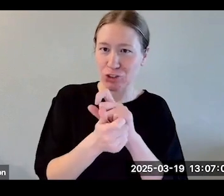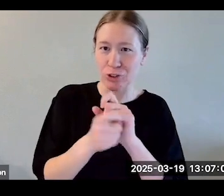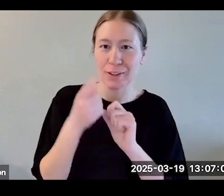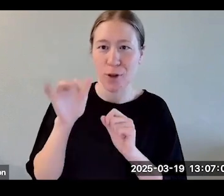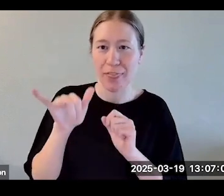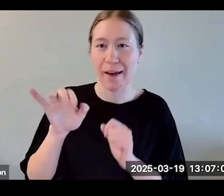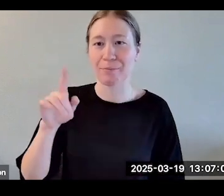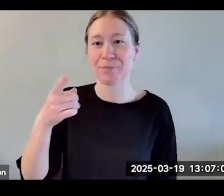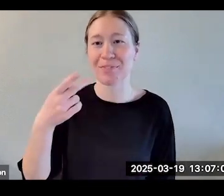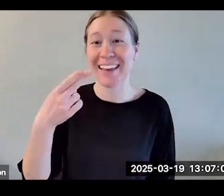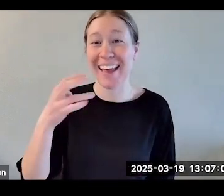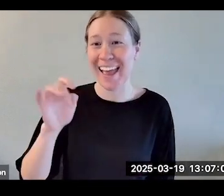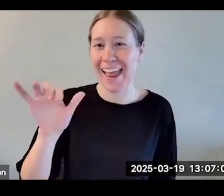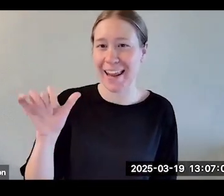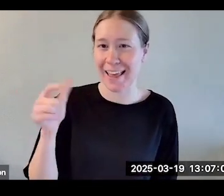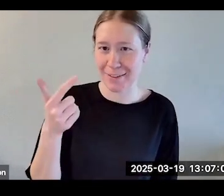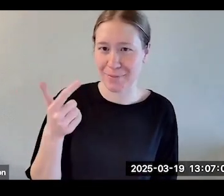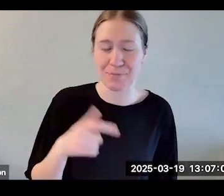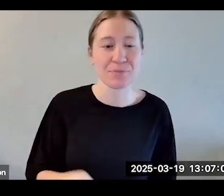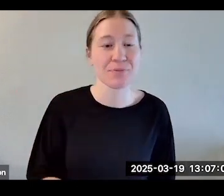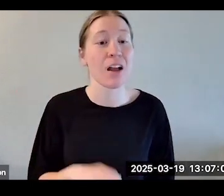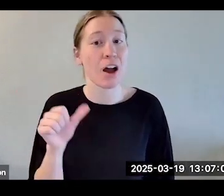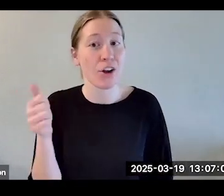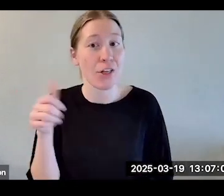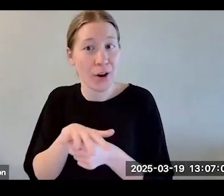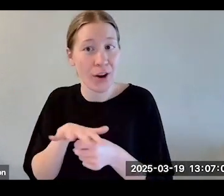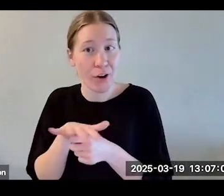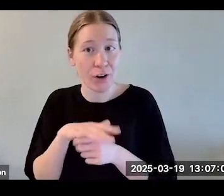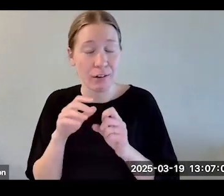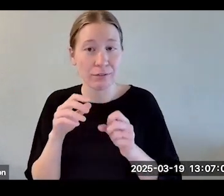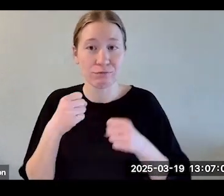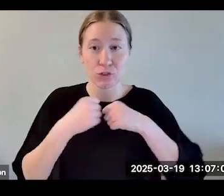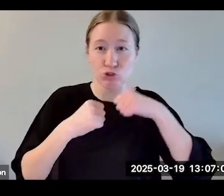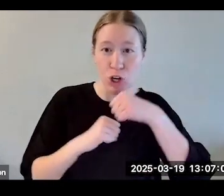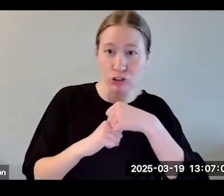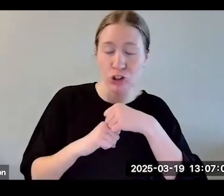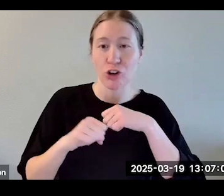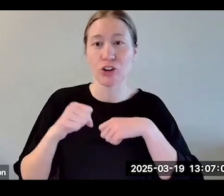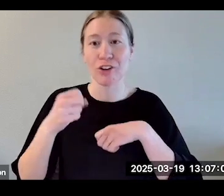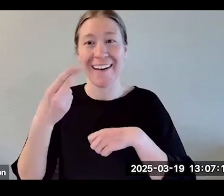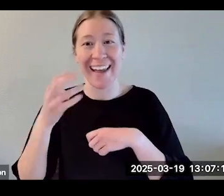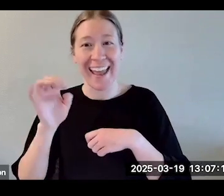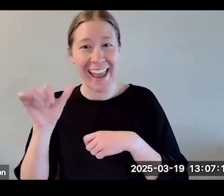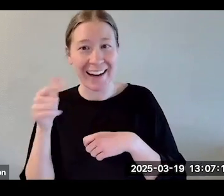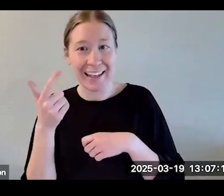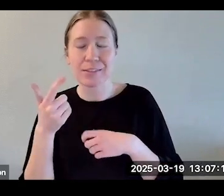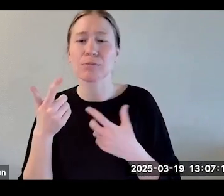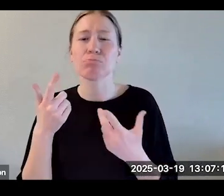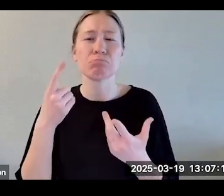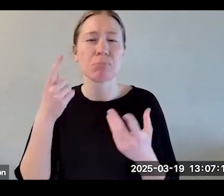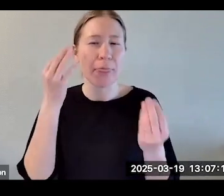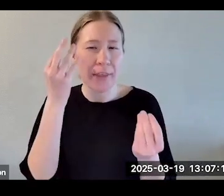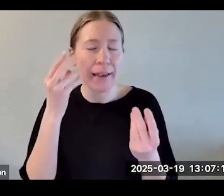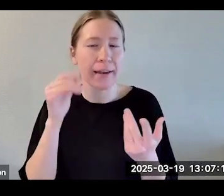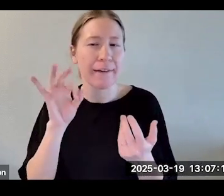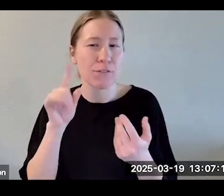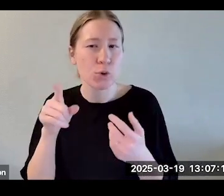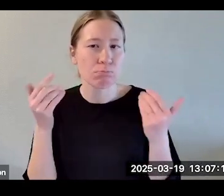Another area of structure and headings to think about is whether or not you're using list items in a document. If you are using lists,